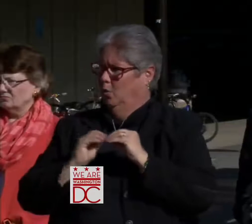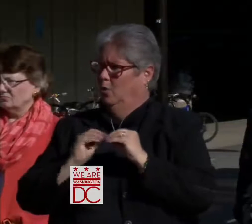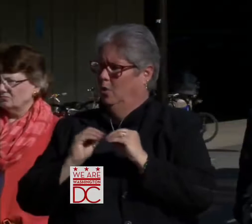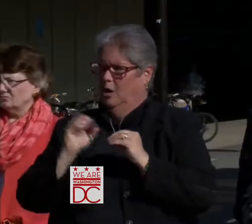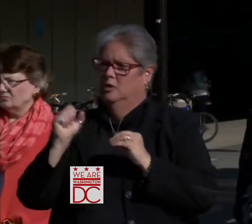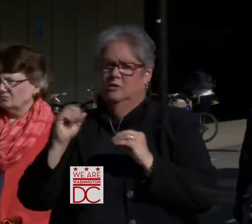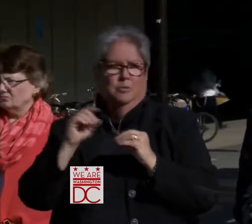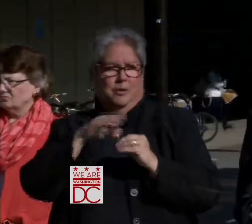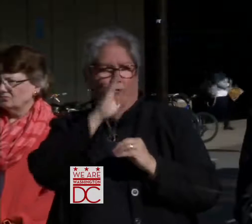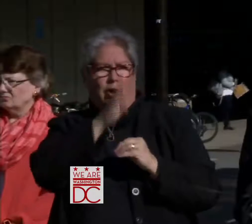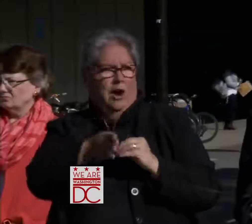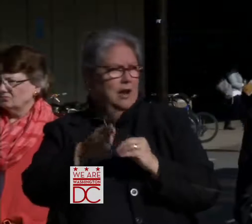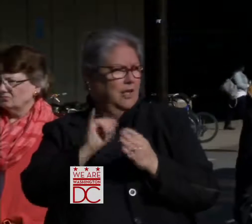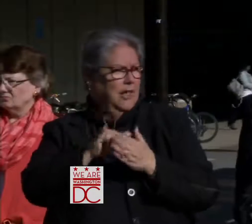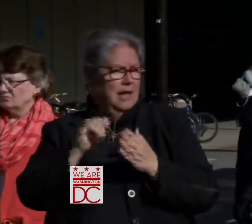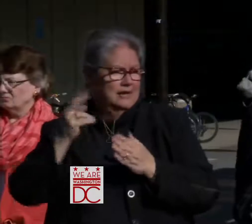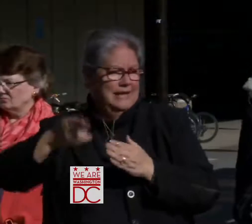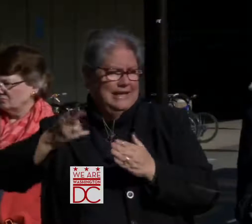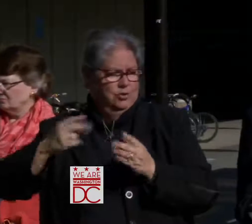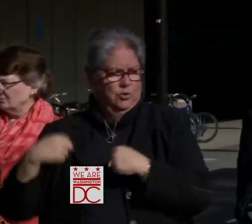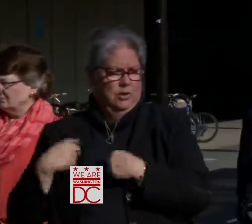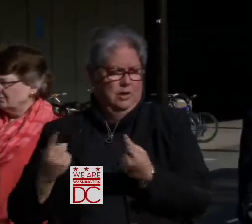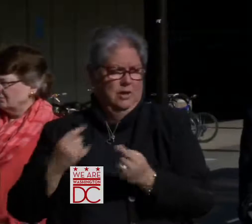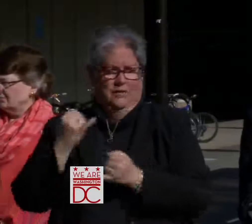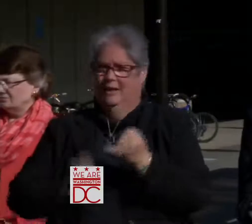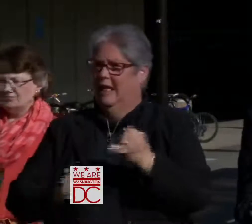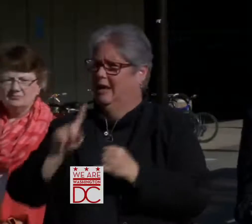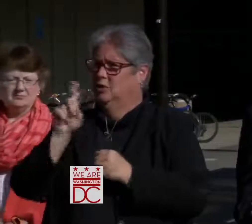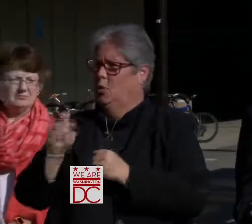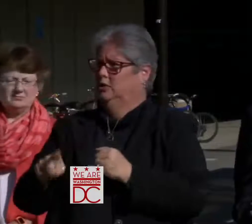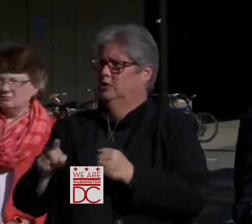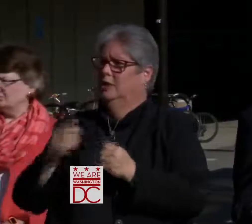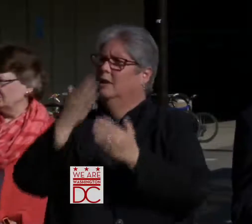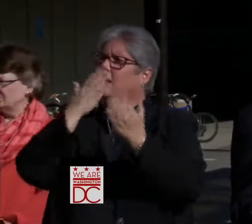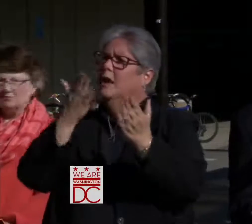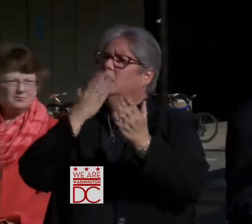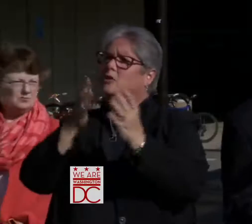BE FRANK I THINK THAT'S BEEN THE HISTORY HERE SO I THINK THAT IS THE LAST QUESTION. THANK YOU SO MUCH, MAYOR, FOR COMING OUT.